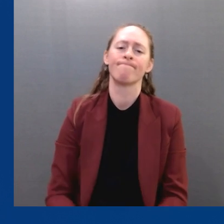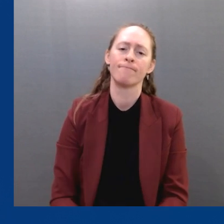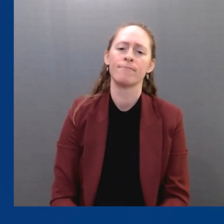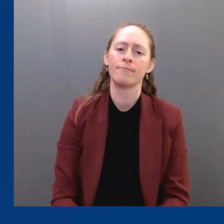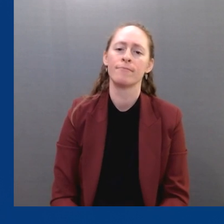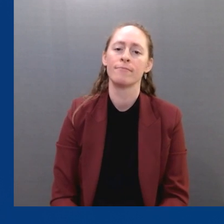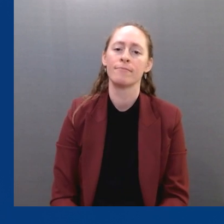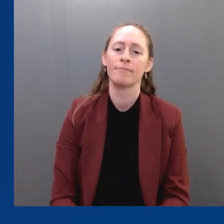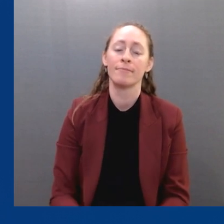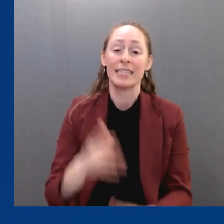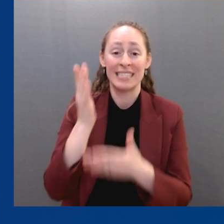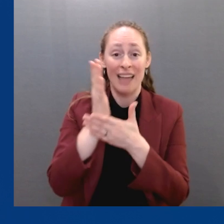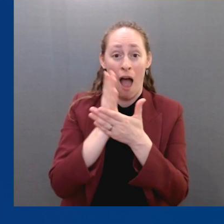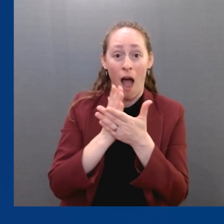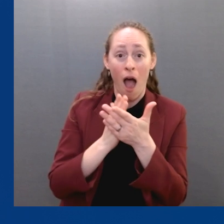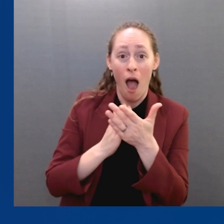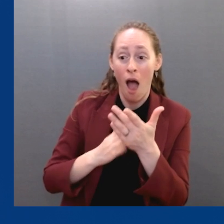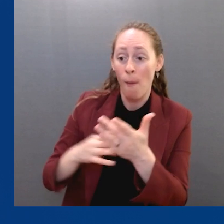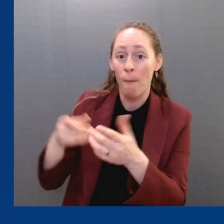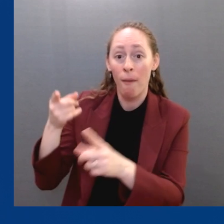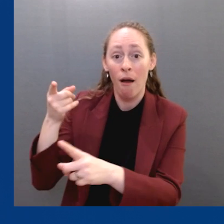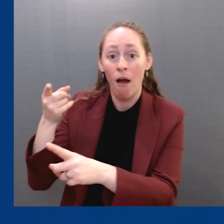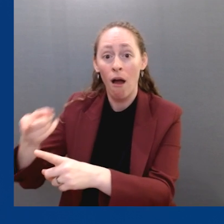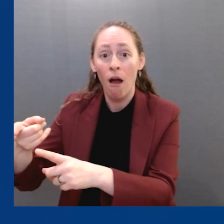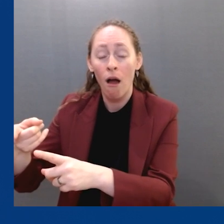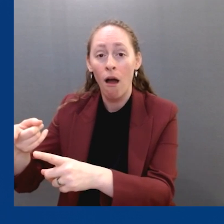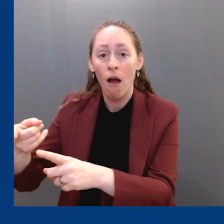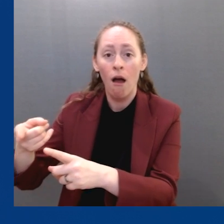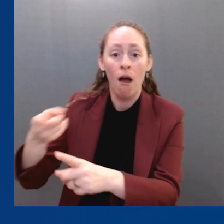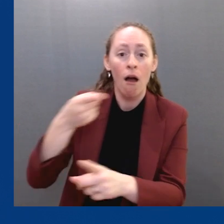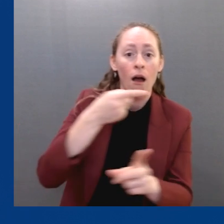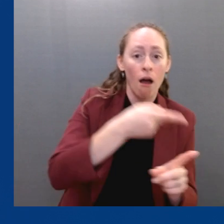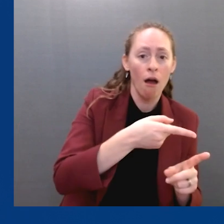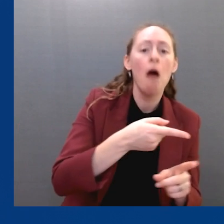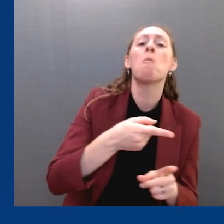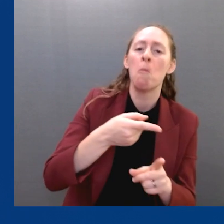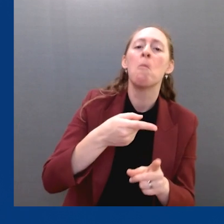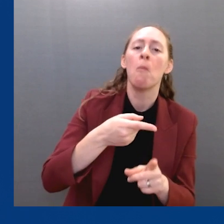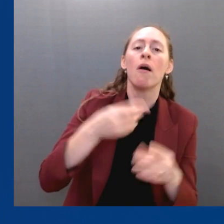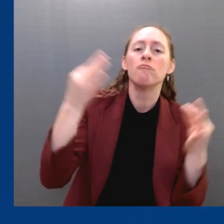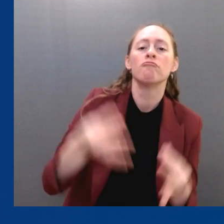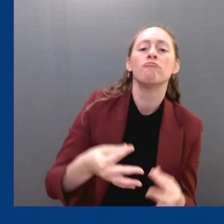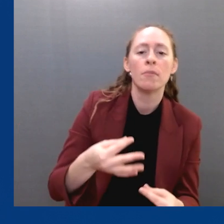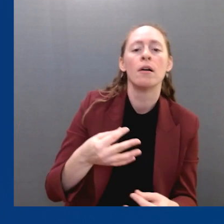that are the decision makers. And in this case, it's a regulatory decision on the part of the FDA,